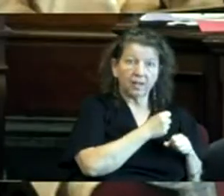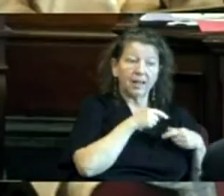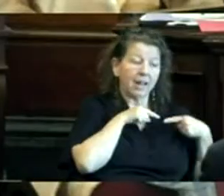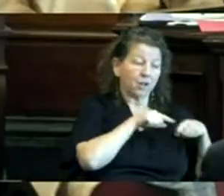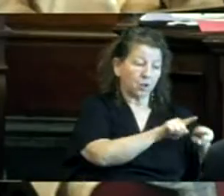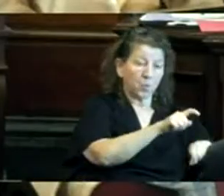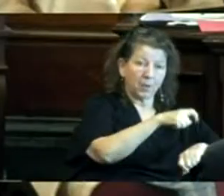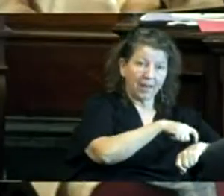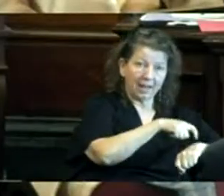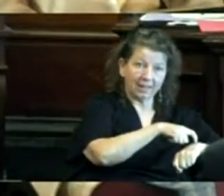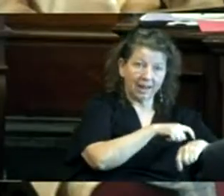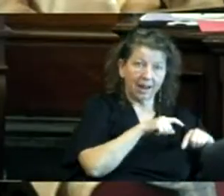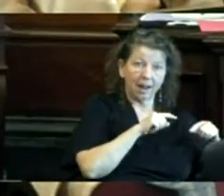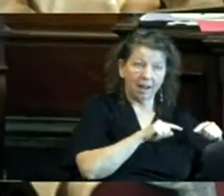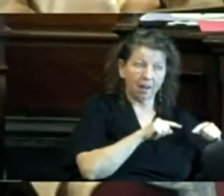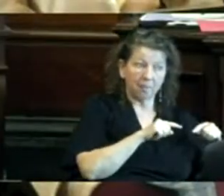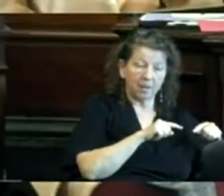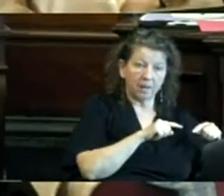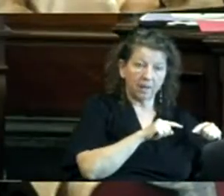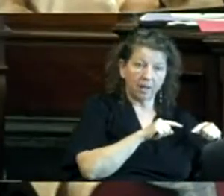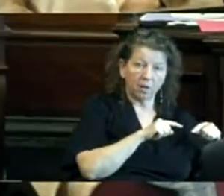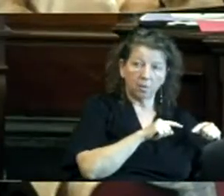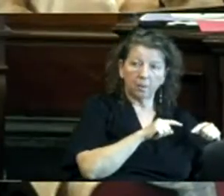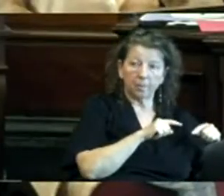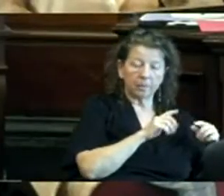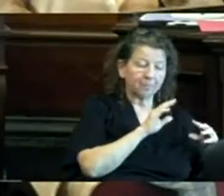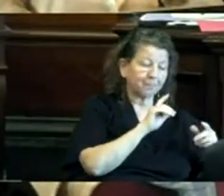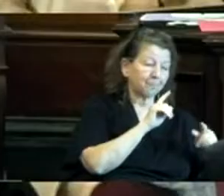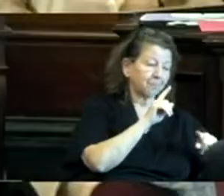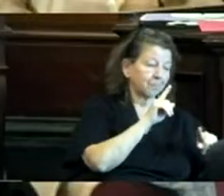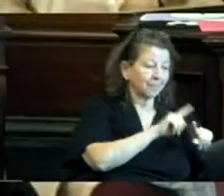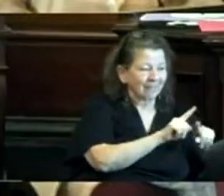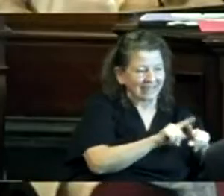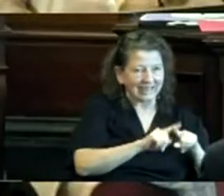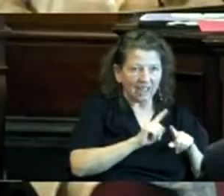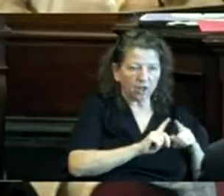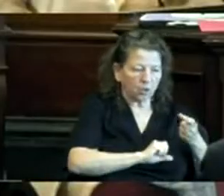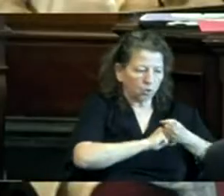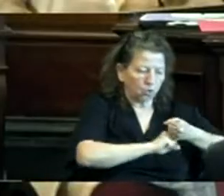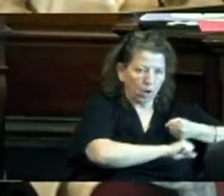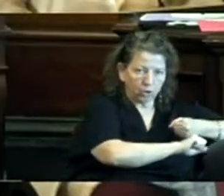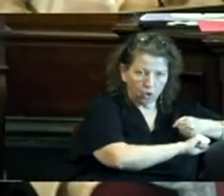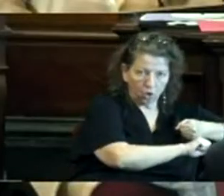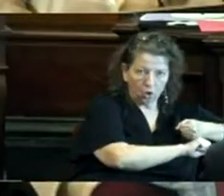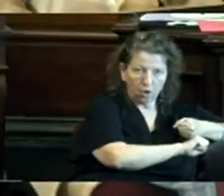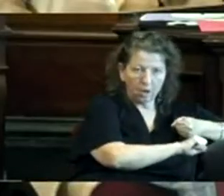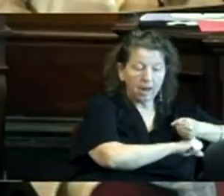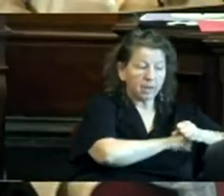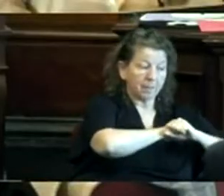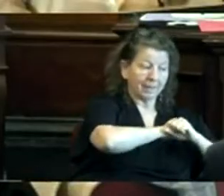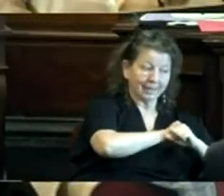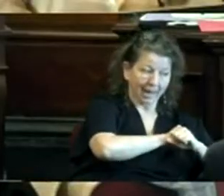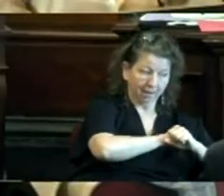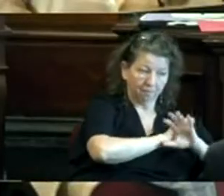This will be the first ten years of it, and that ten years will